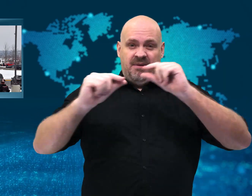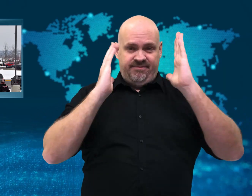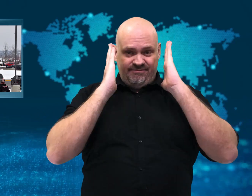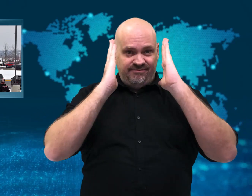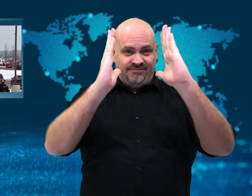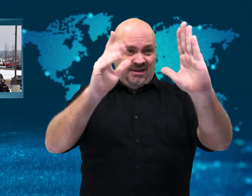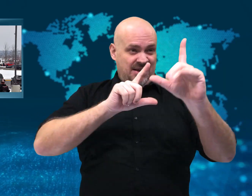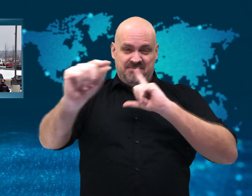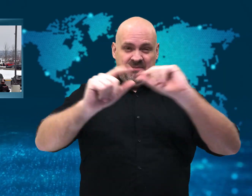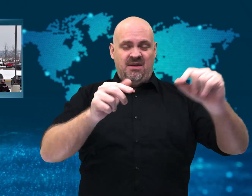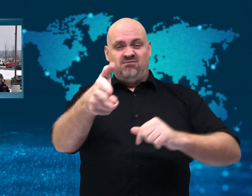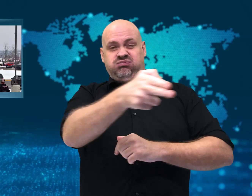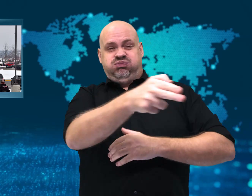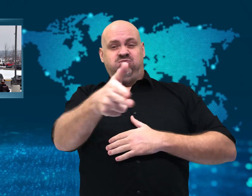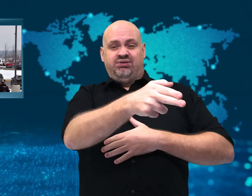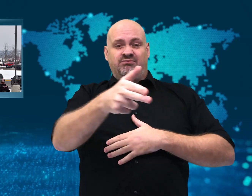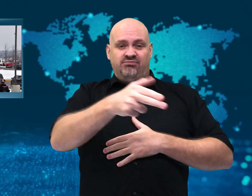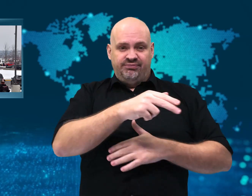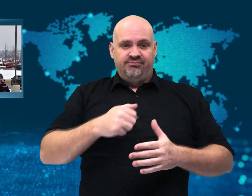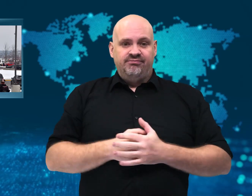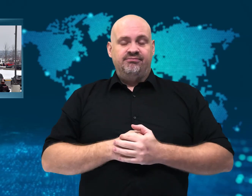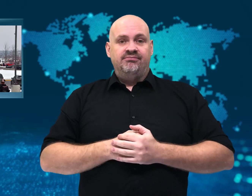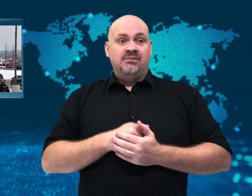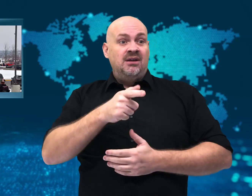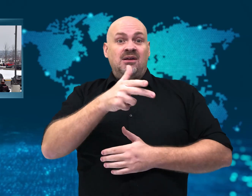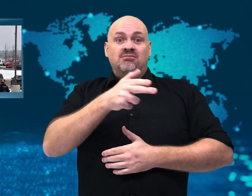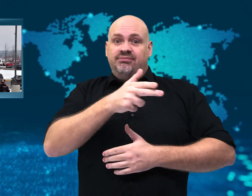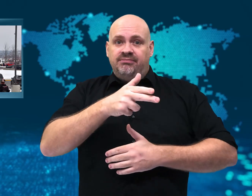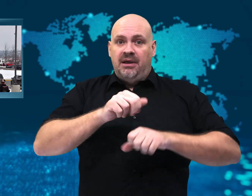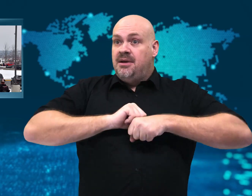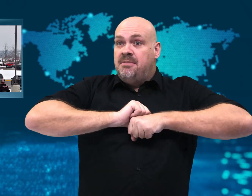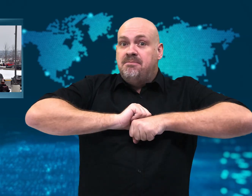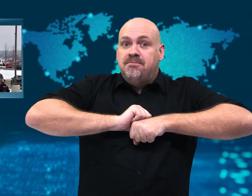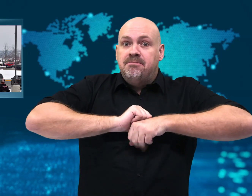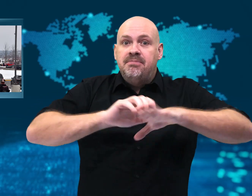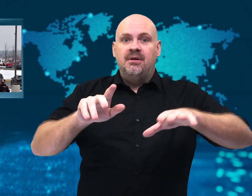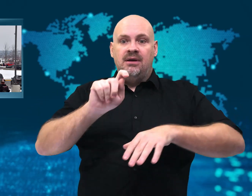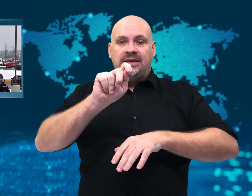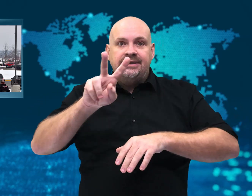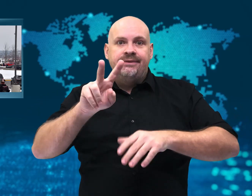shooting at fleeing students in the hallway.